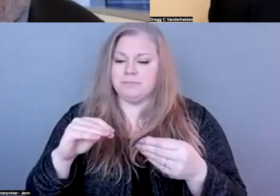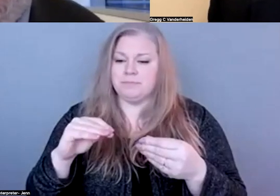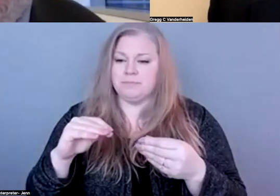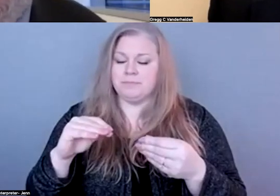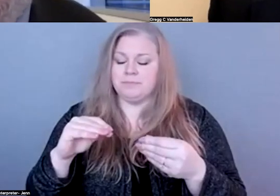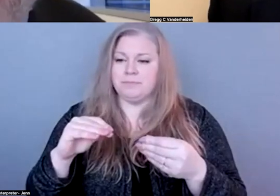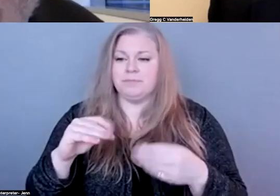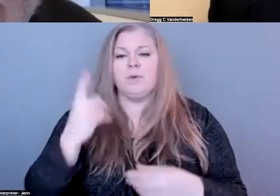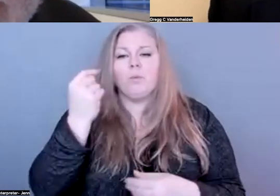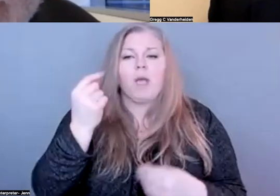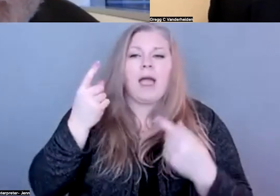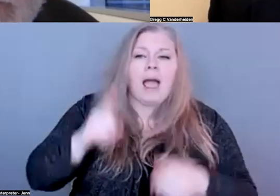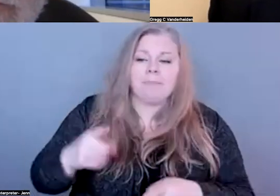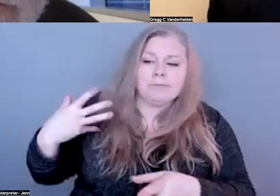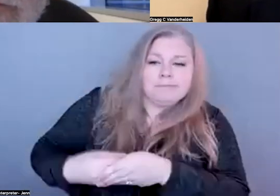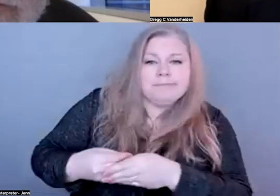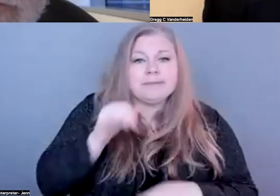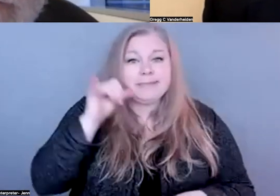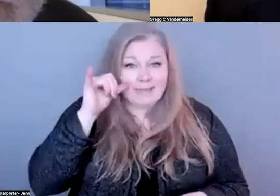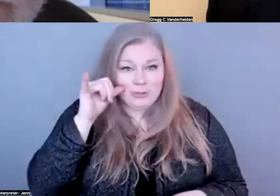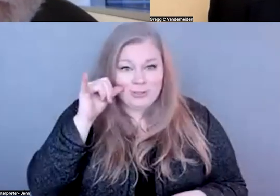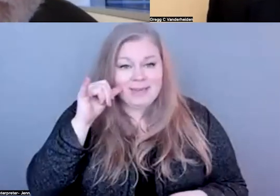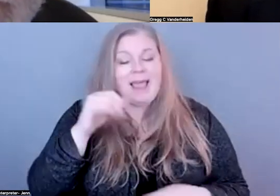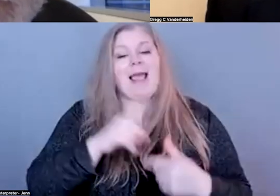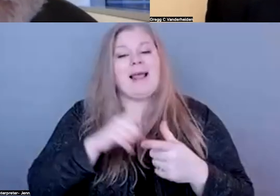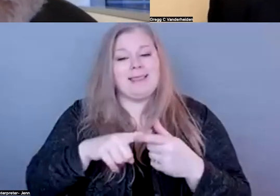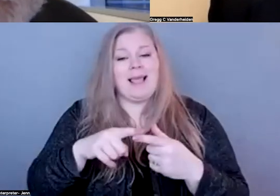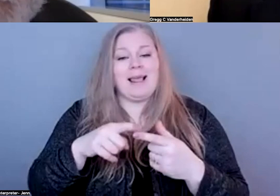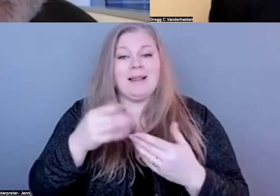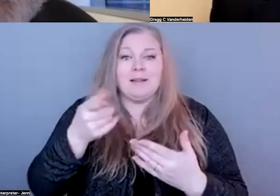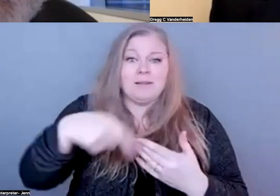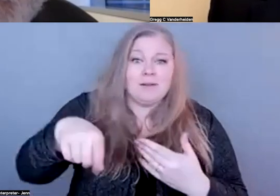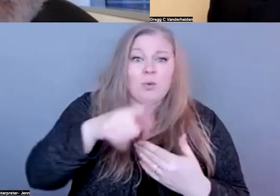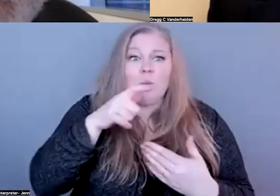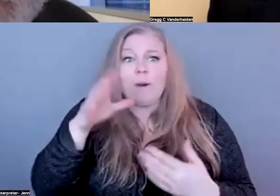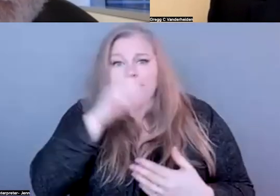yesterday, as a lead-in for those of you who might have had to miss some or another of the panels,